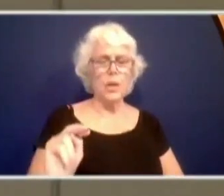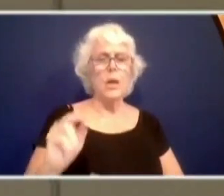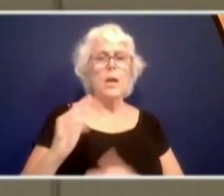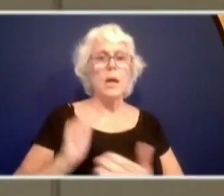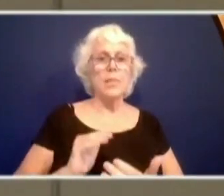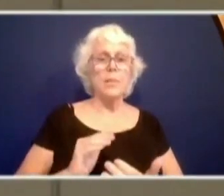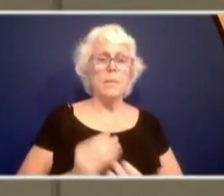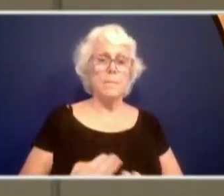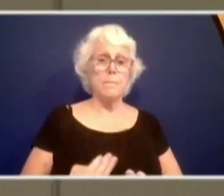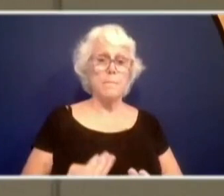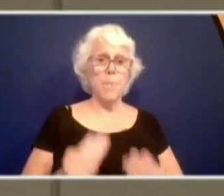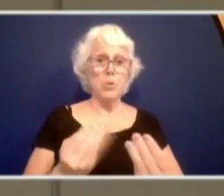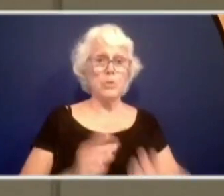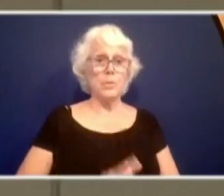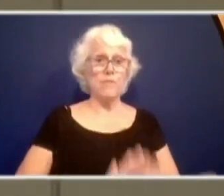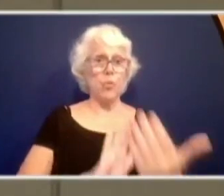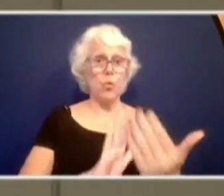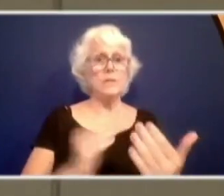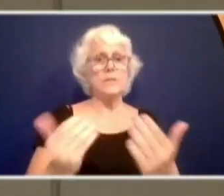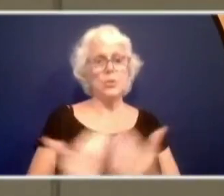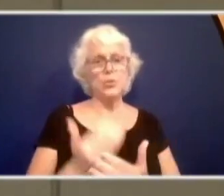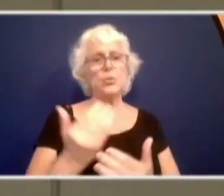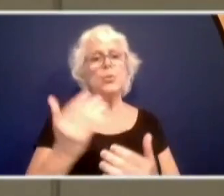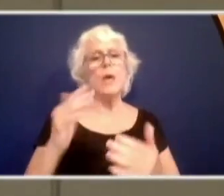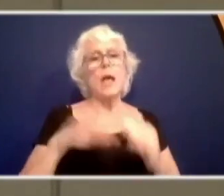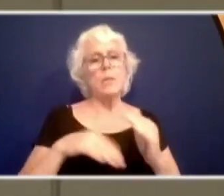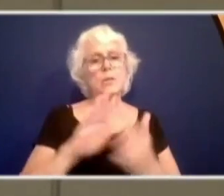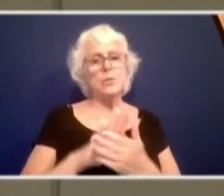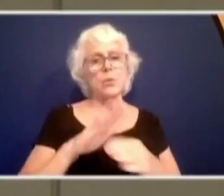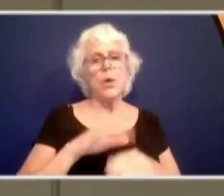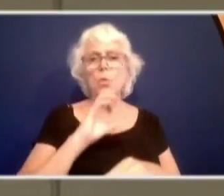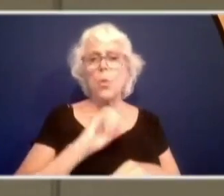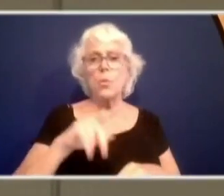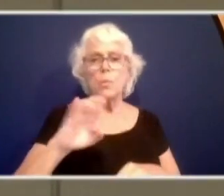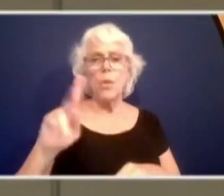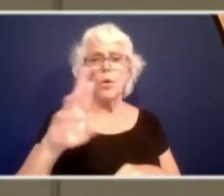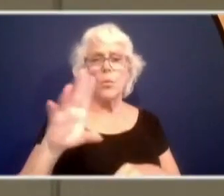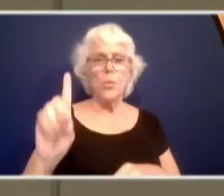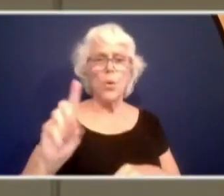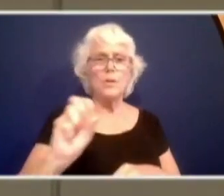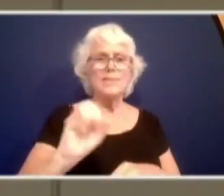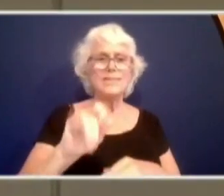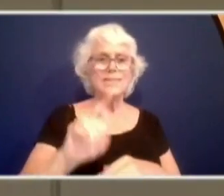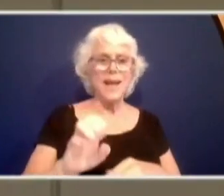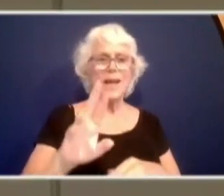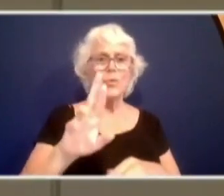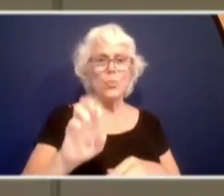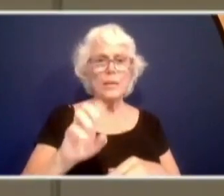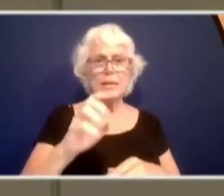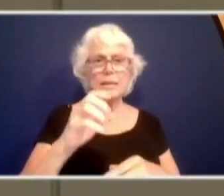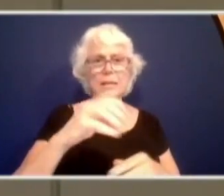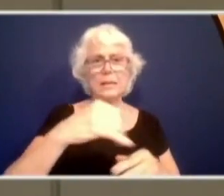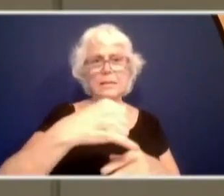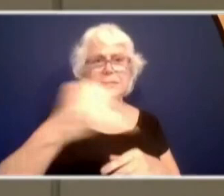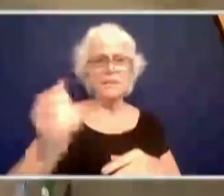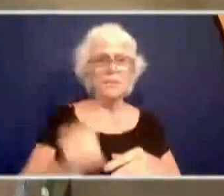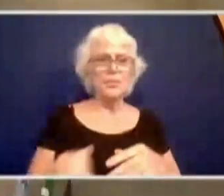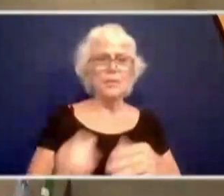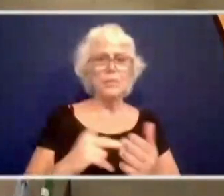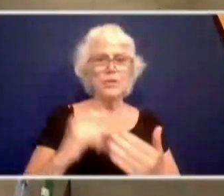is the new elementary school on Old Park Road site. Redistricting project by show of hands, by voice for those of virtual that are in favor.